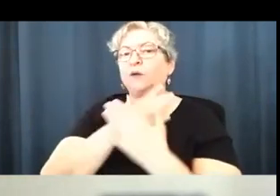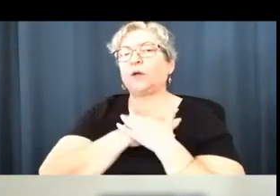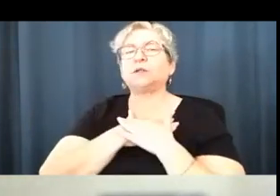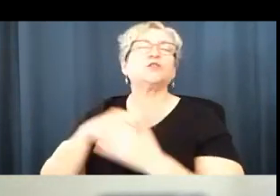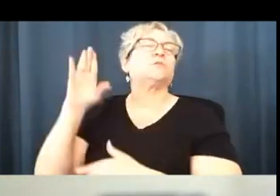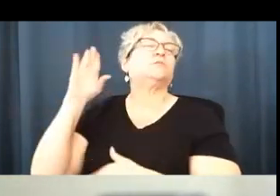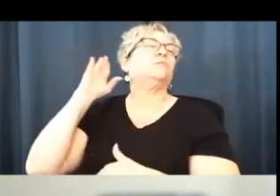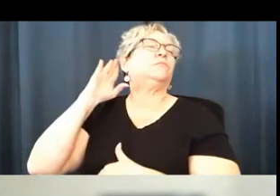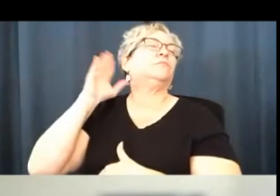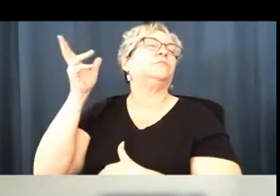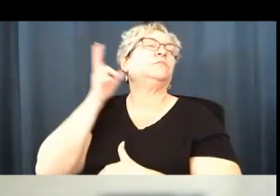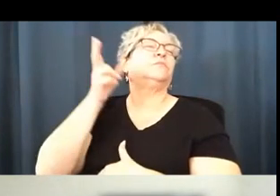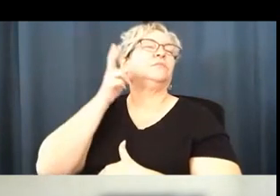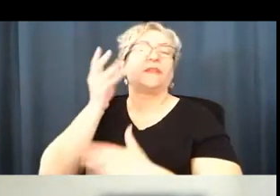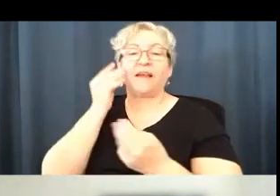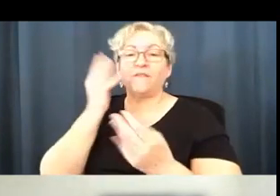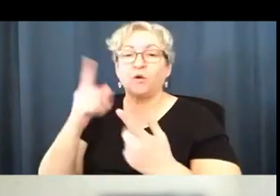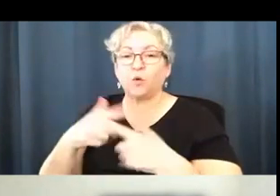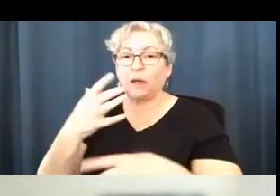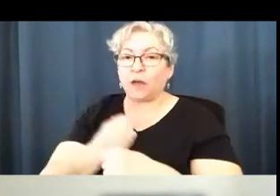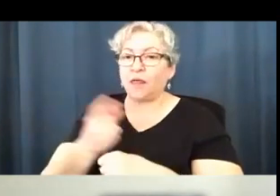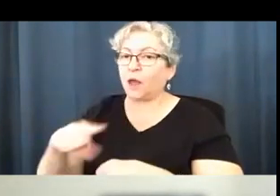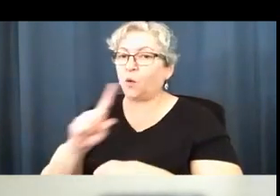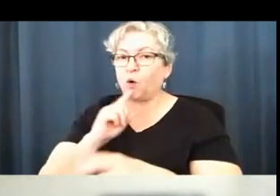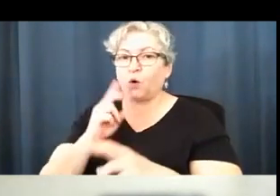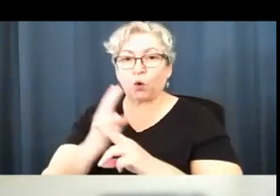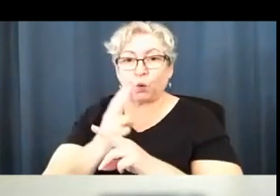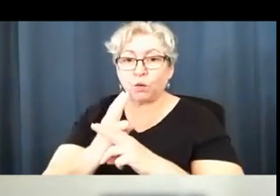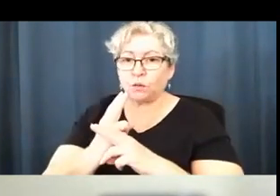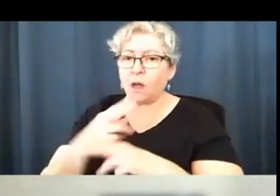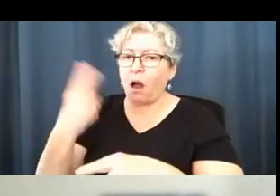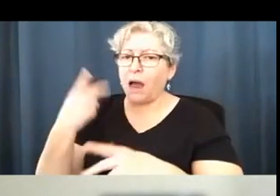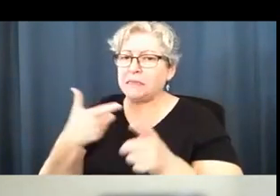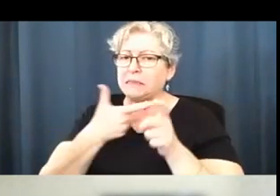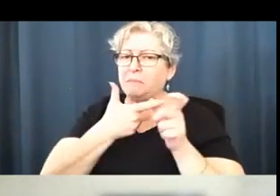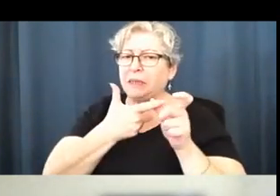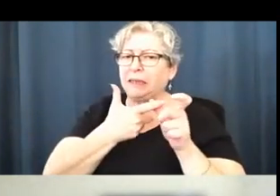to the information they needed to get. They all were using it at a high speed at the end of that process.